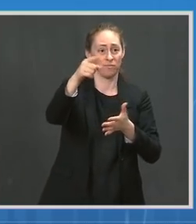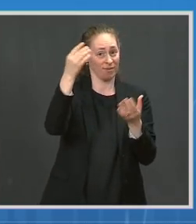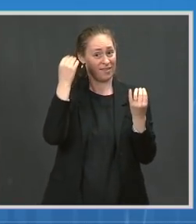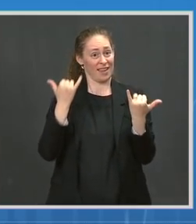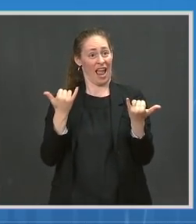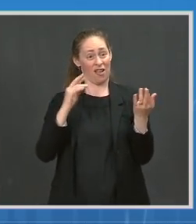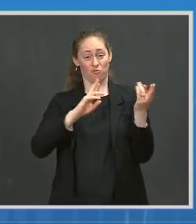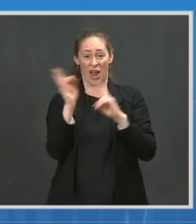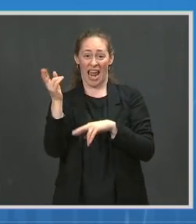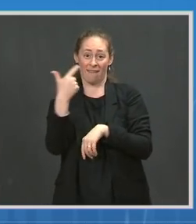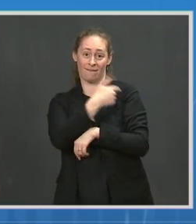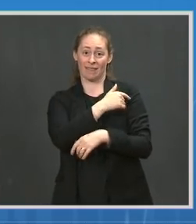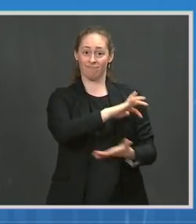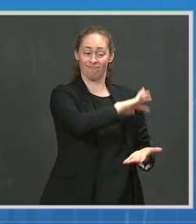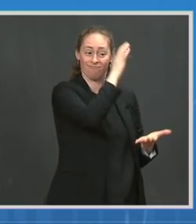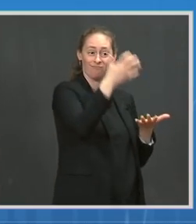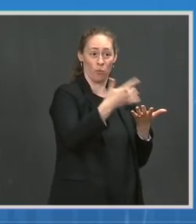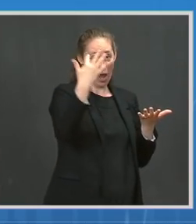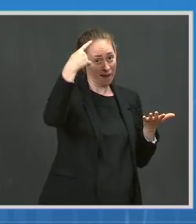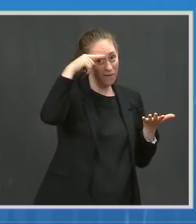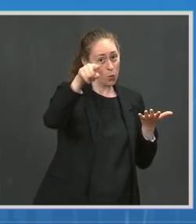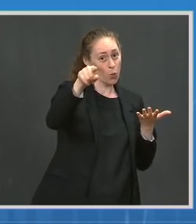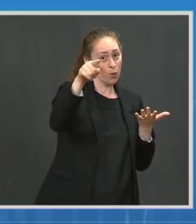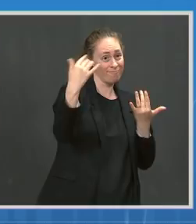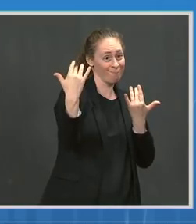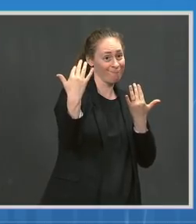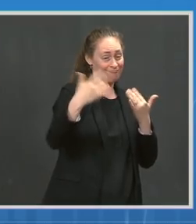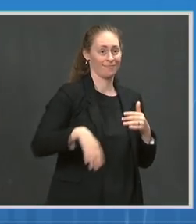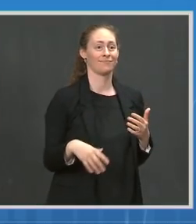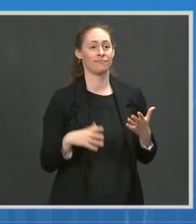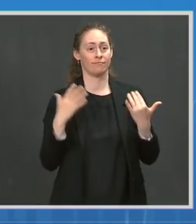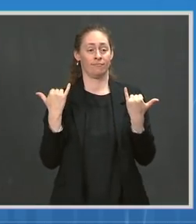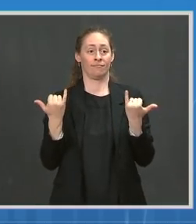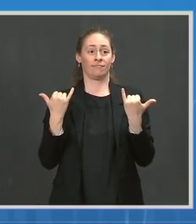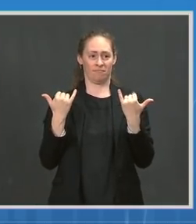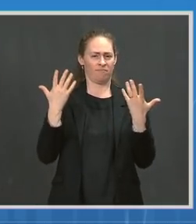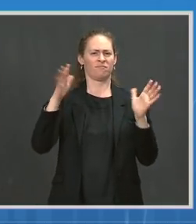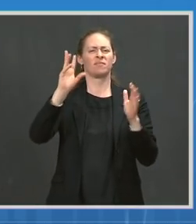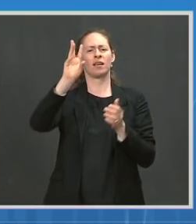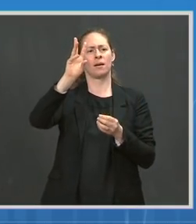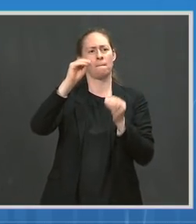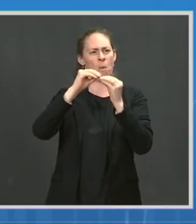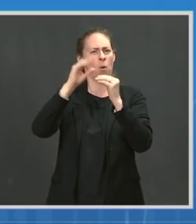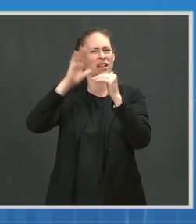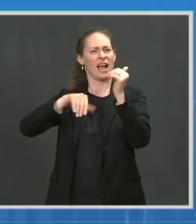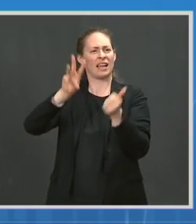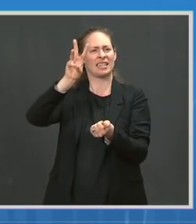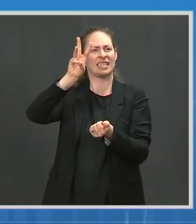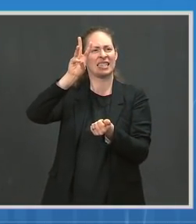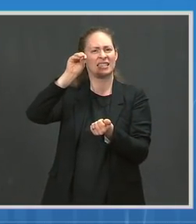And there are now more than 60,000 safe and convenient places for you to go get your shot.